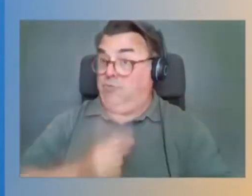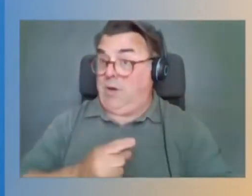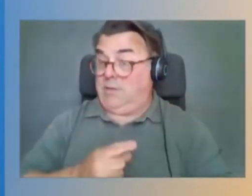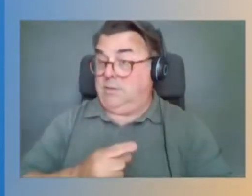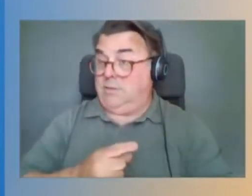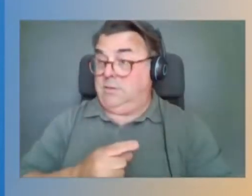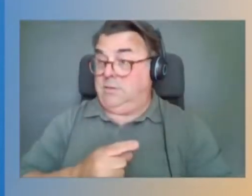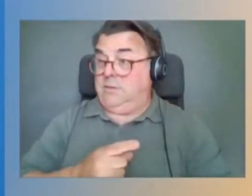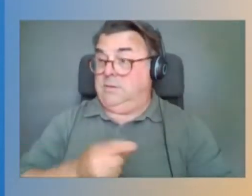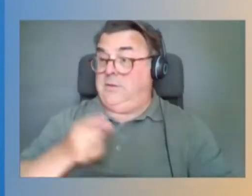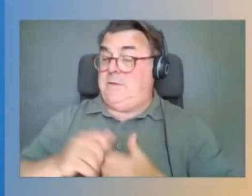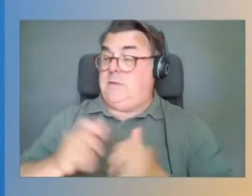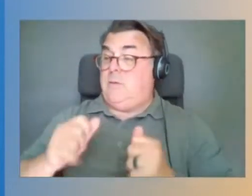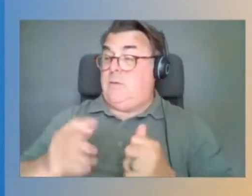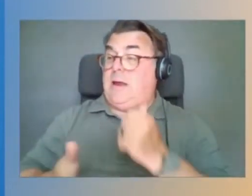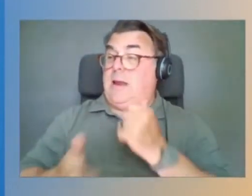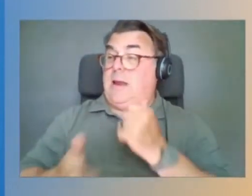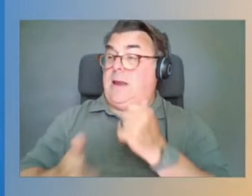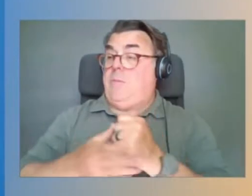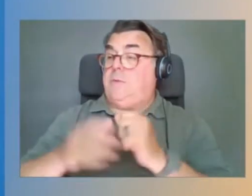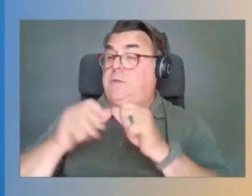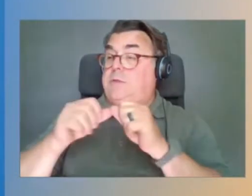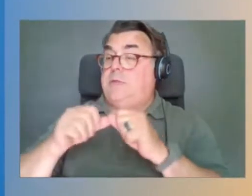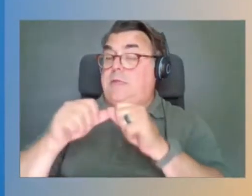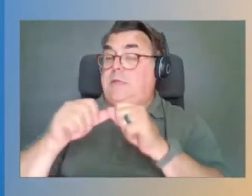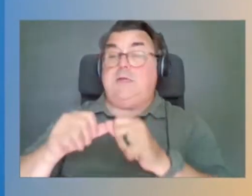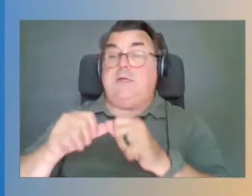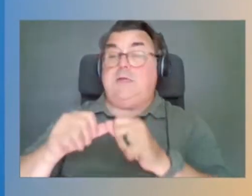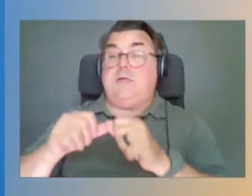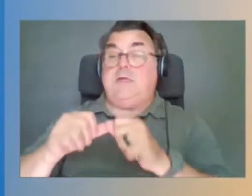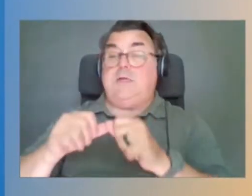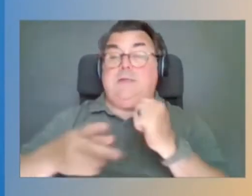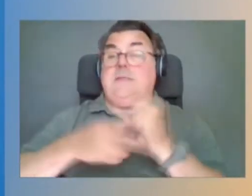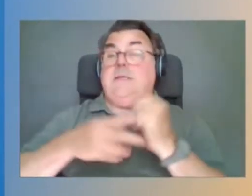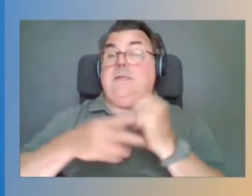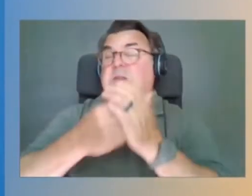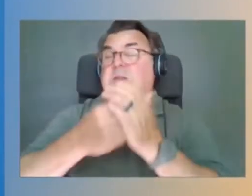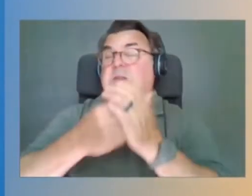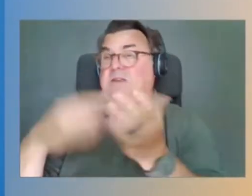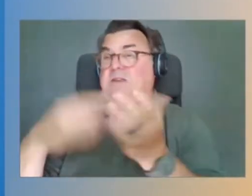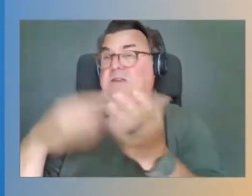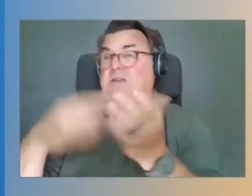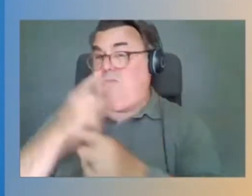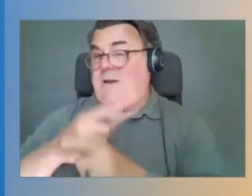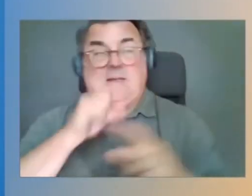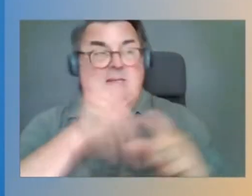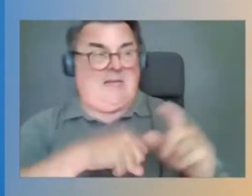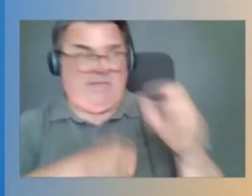to help continue with our cost savings, which we'll talk about a little bit more here. [Roshni] Yeah. This is a incredible, I think,